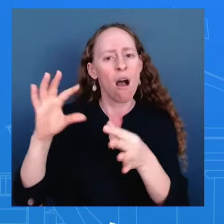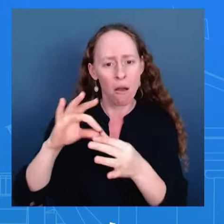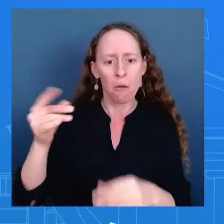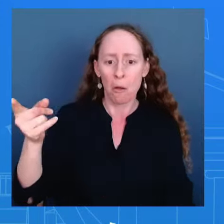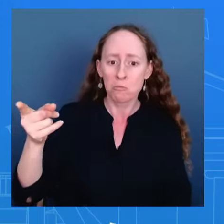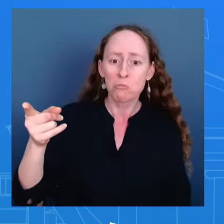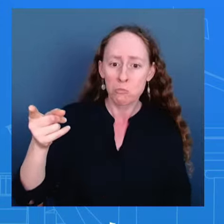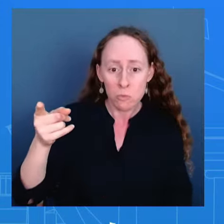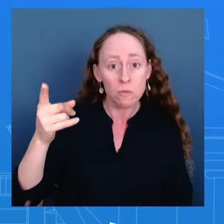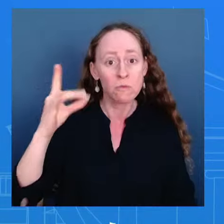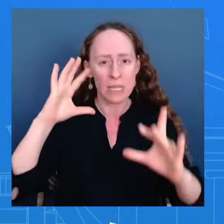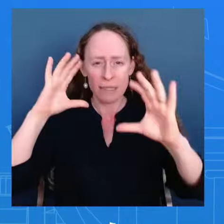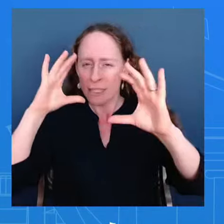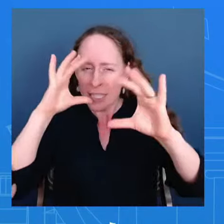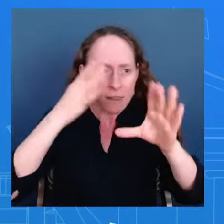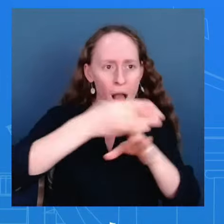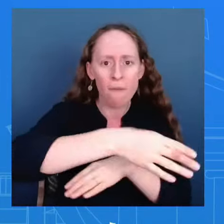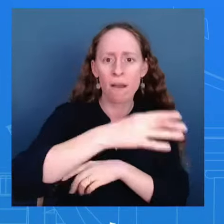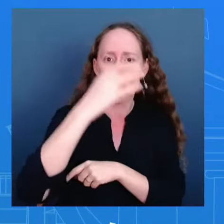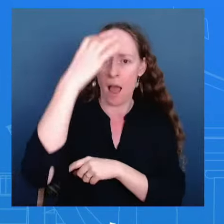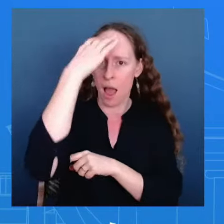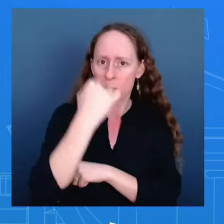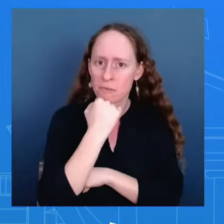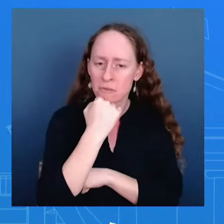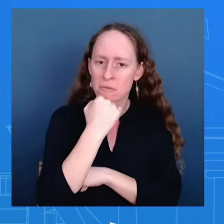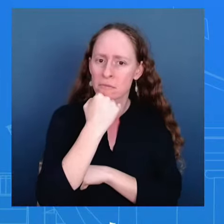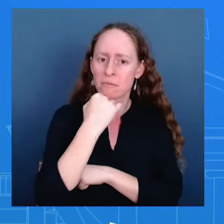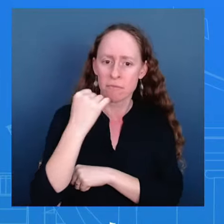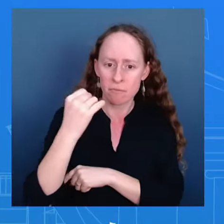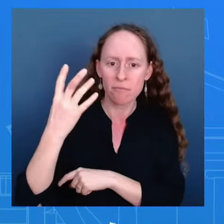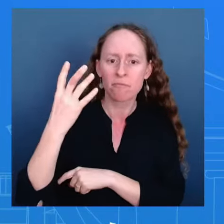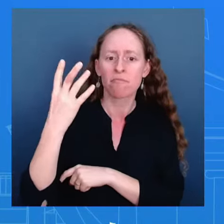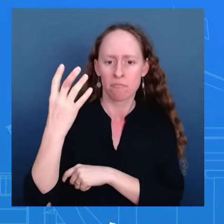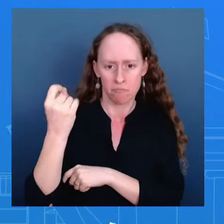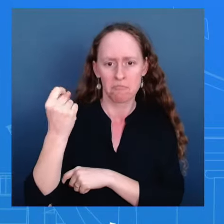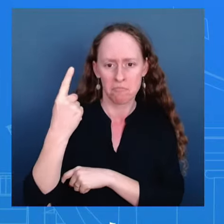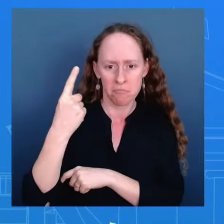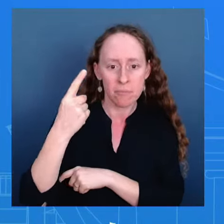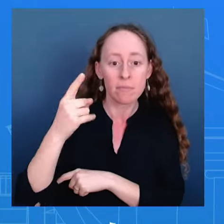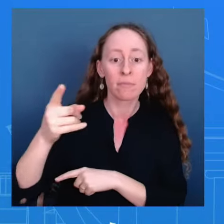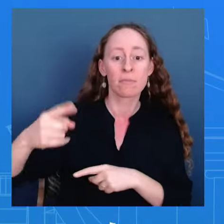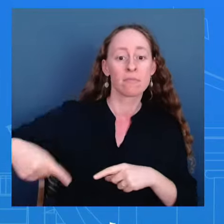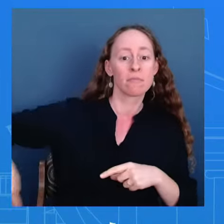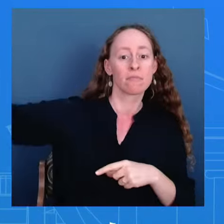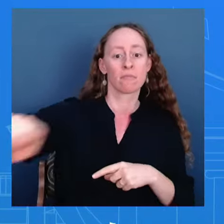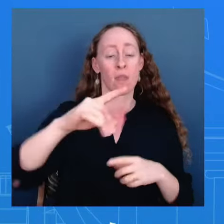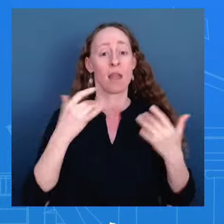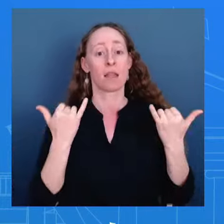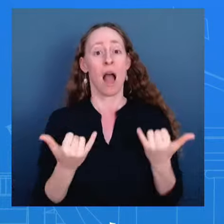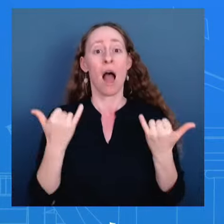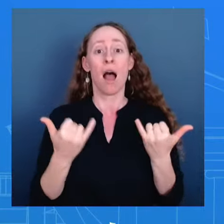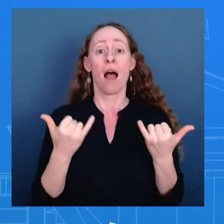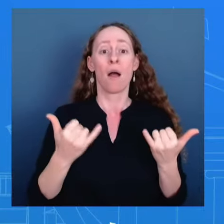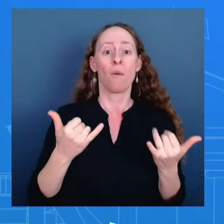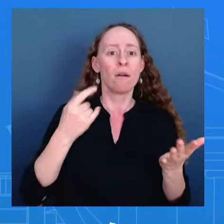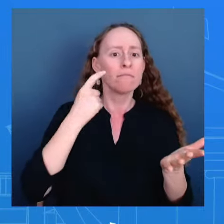and they were going to go after Hamas terrorists in as precise a way as possible, that they were not going to "smash" into Rafah